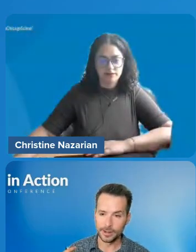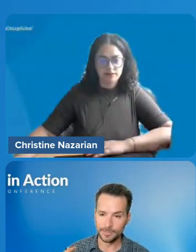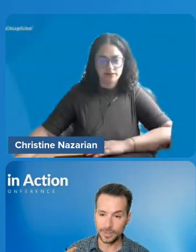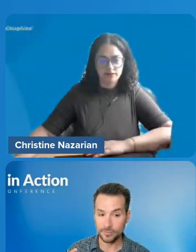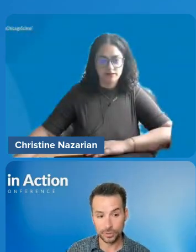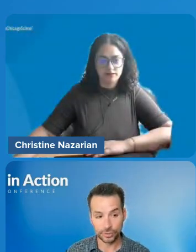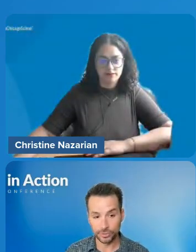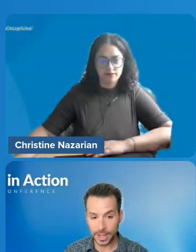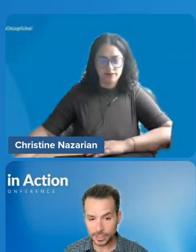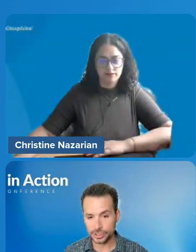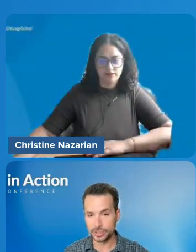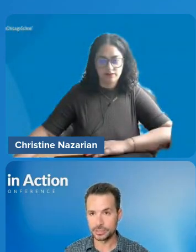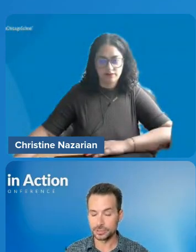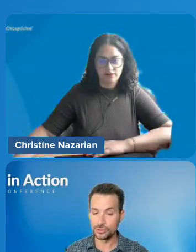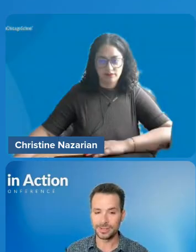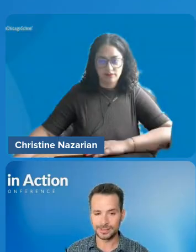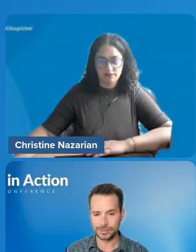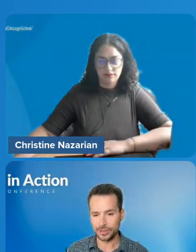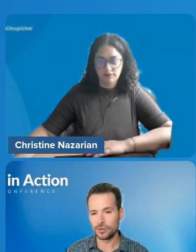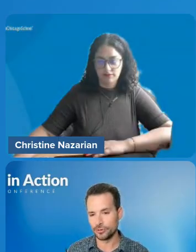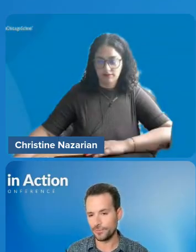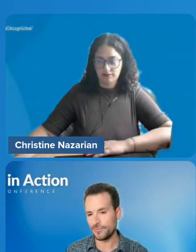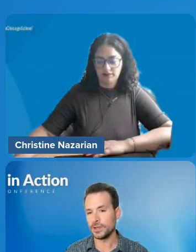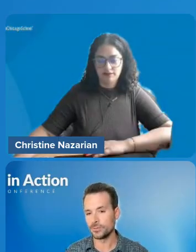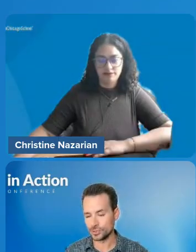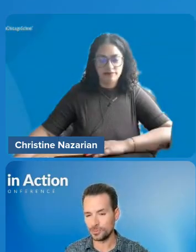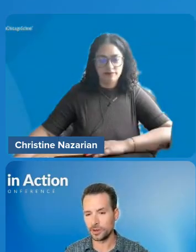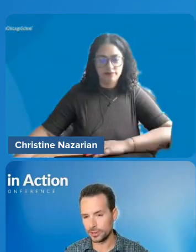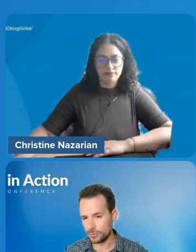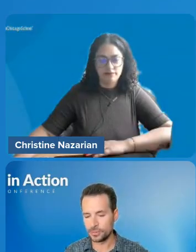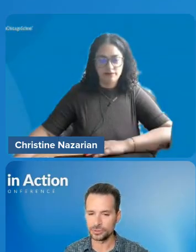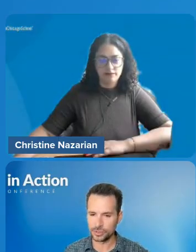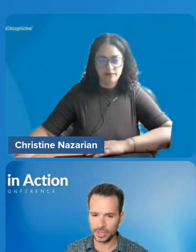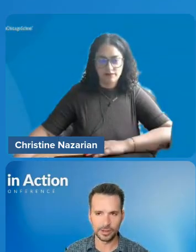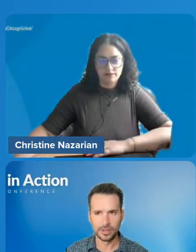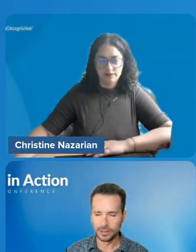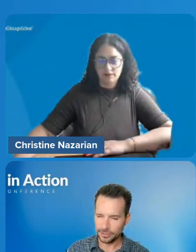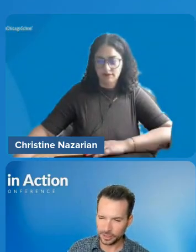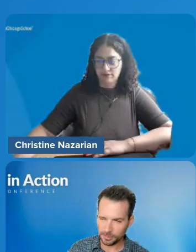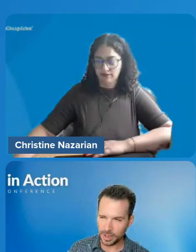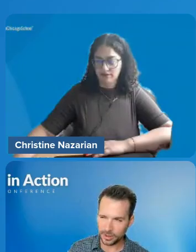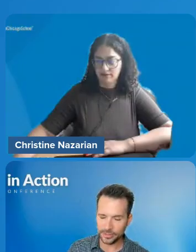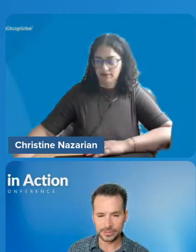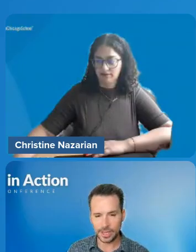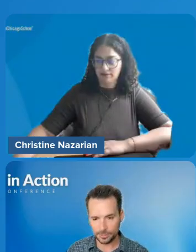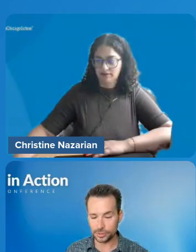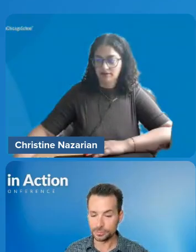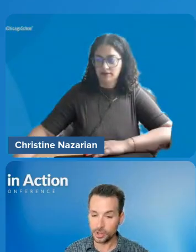They have emotional reactions. And the student has to think on their feet and respond in the moment. So you can't think about it and type your comments.